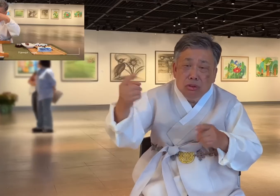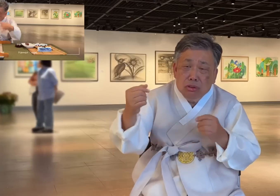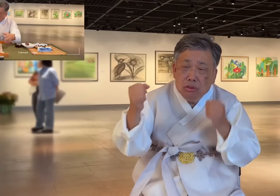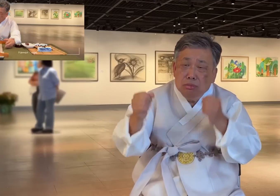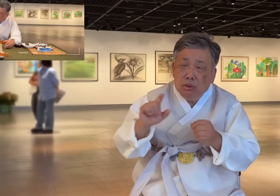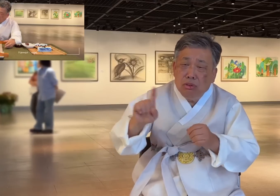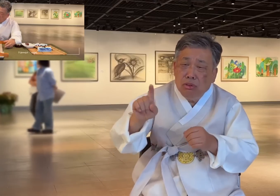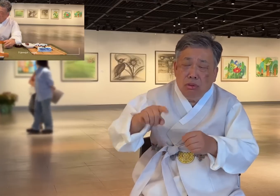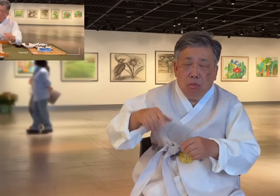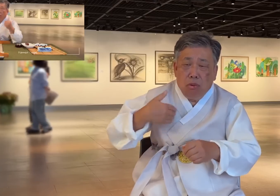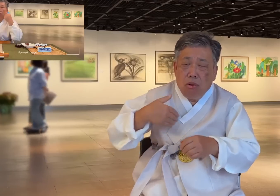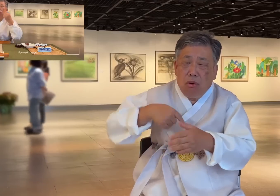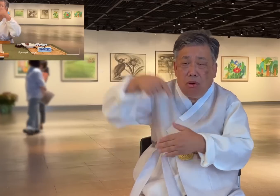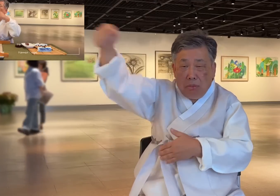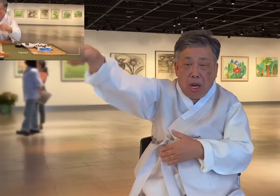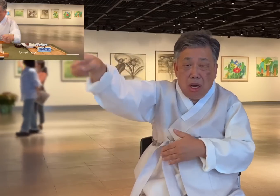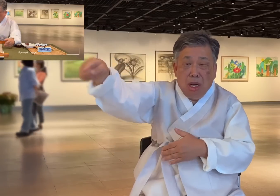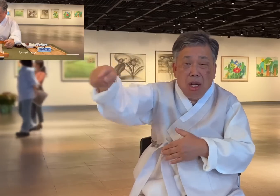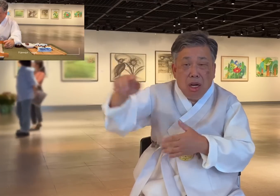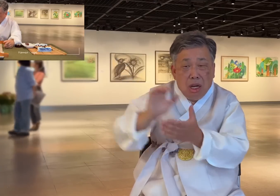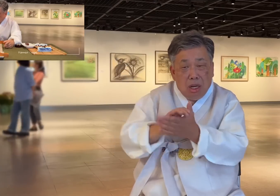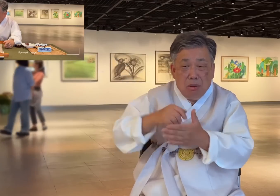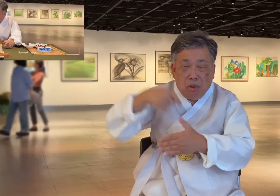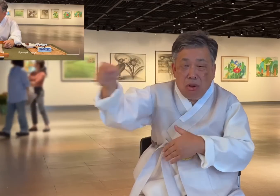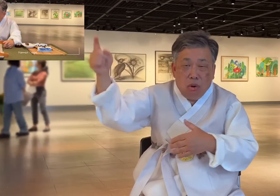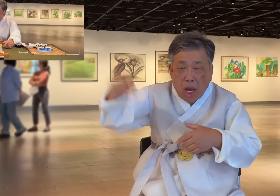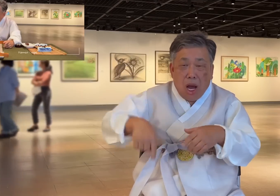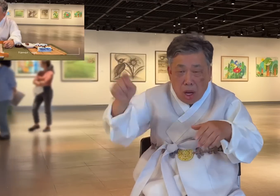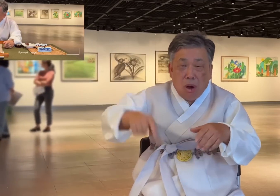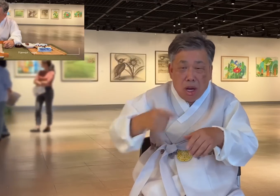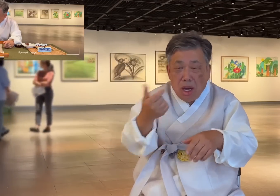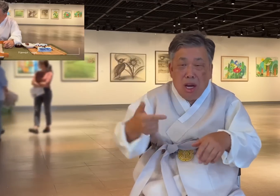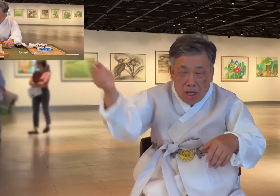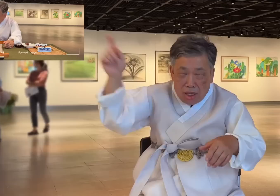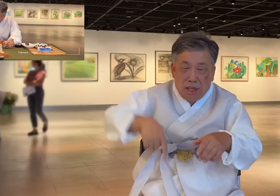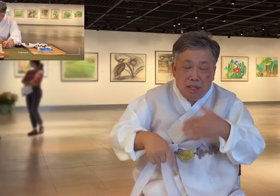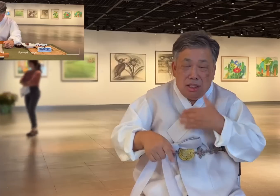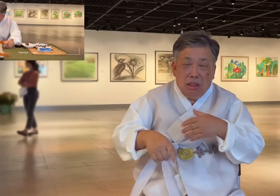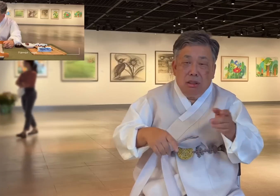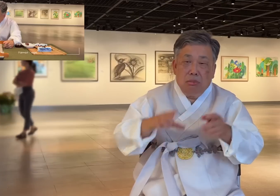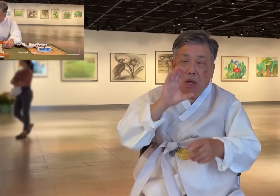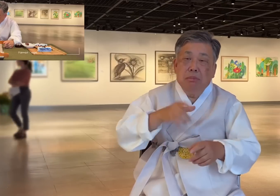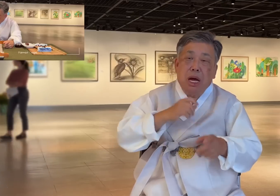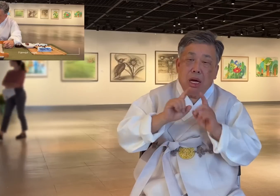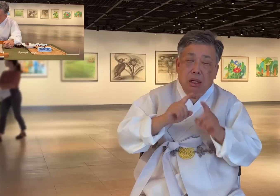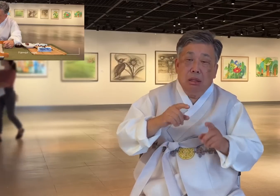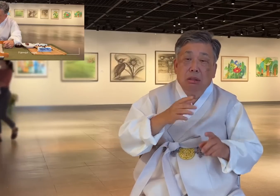When I told him it was outside, he told me to bring it quickly. Teacher Unbo said,